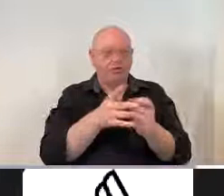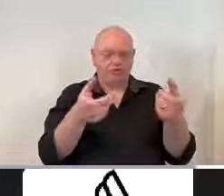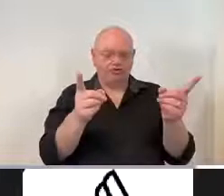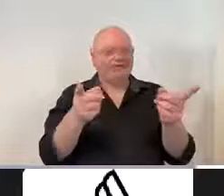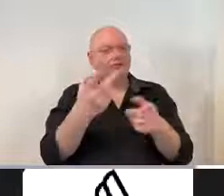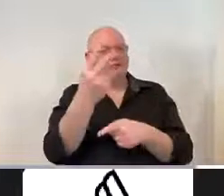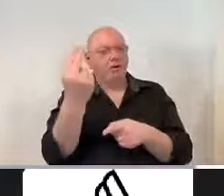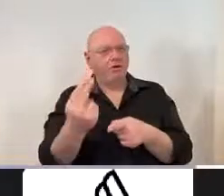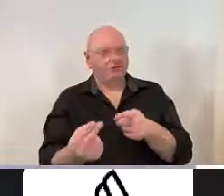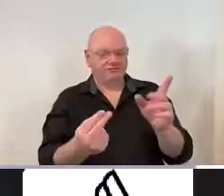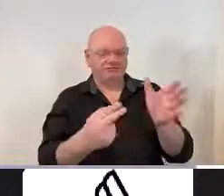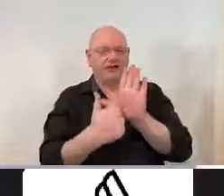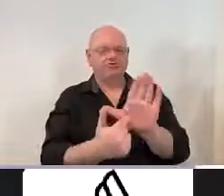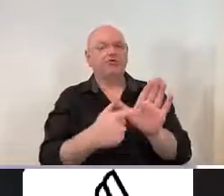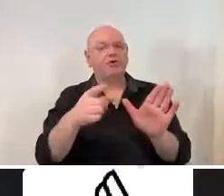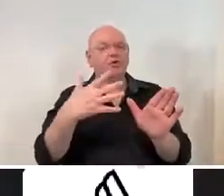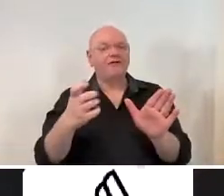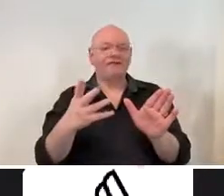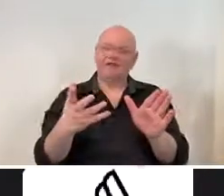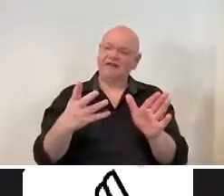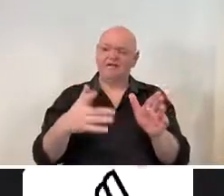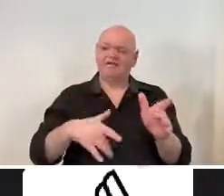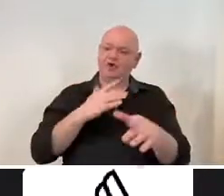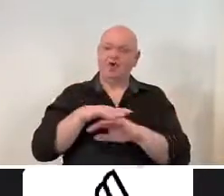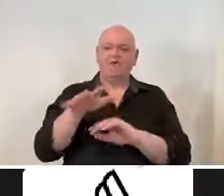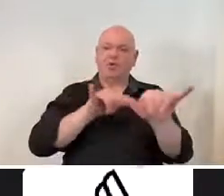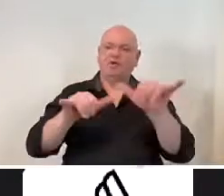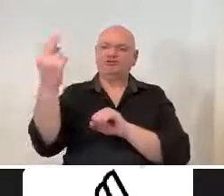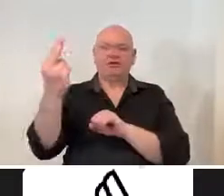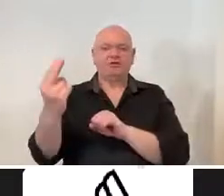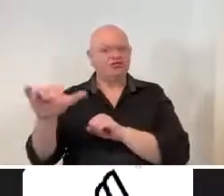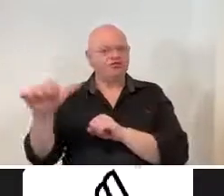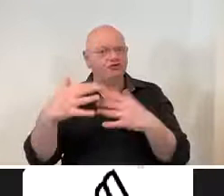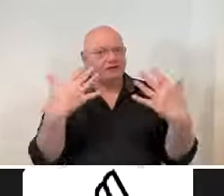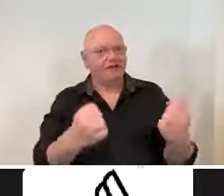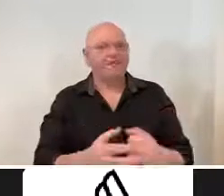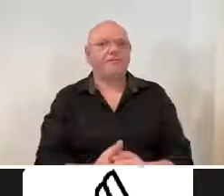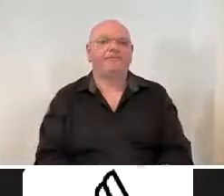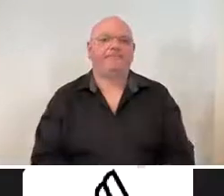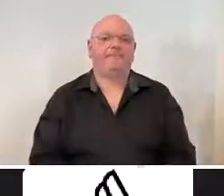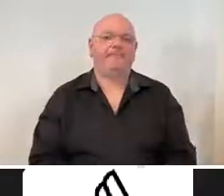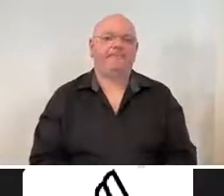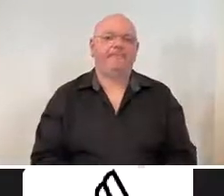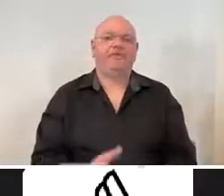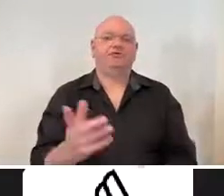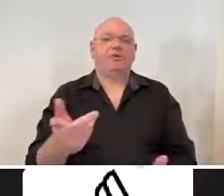Mir merit of the work, it has to be quite good. The quality of the public programme and has to be of